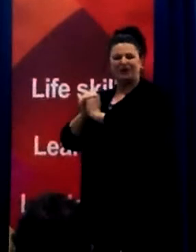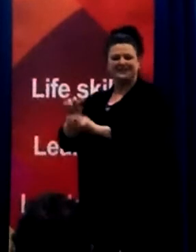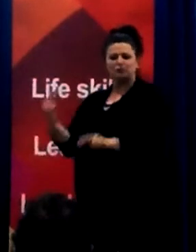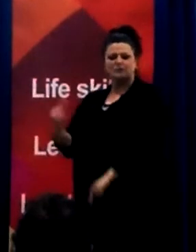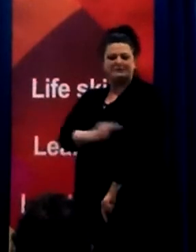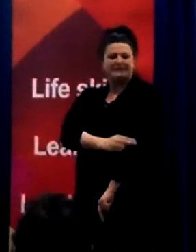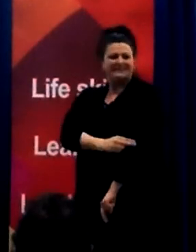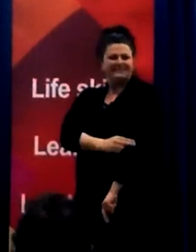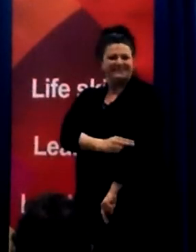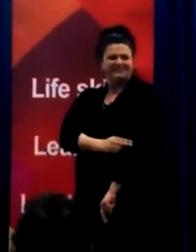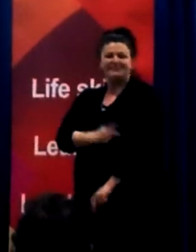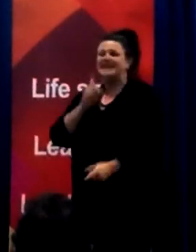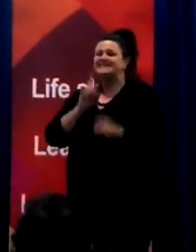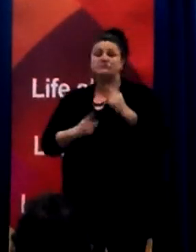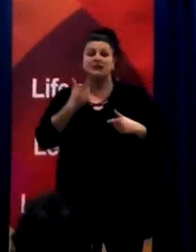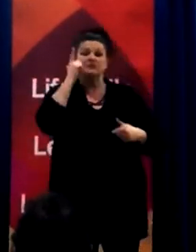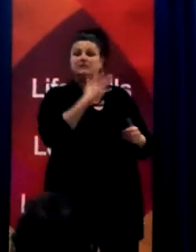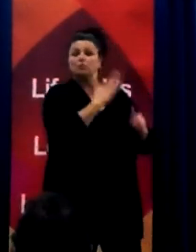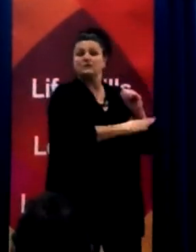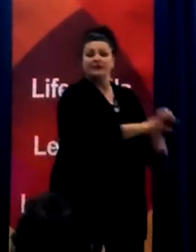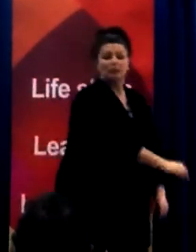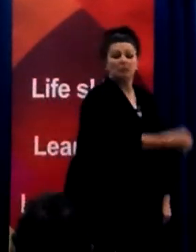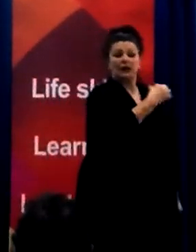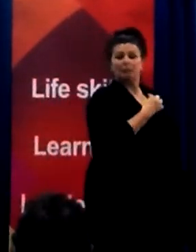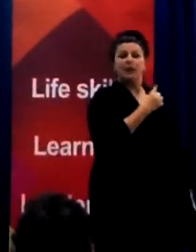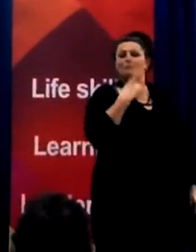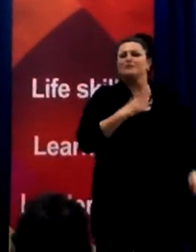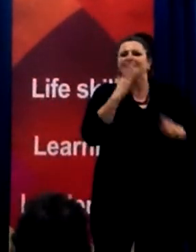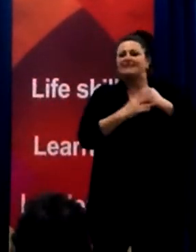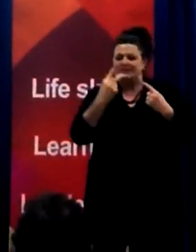Sometimes, they never picked it up because they never saw me place it onto their desk,